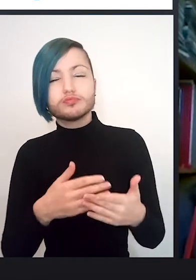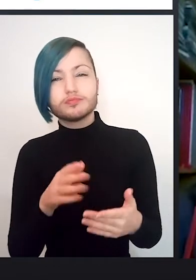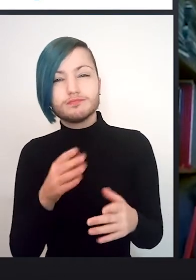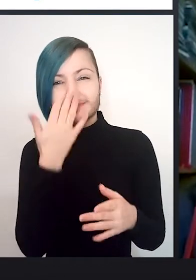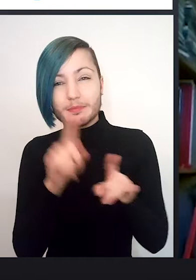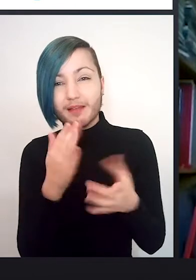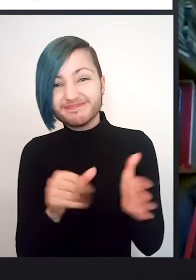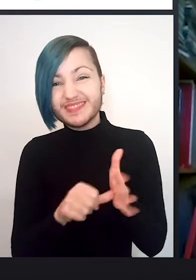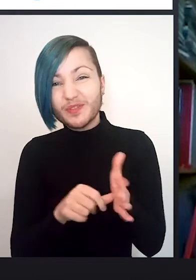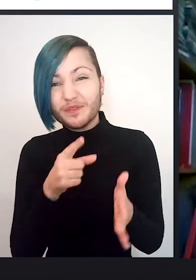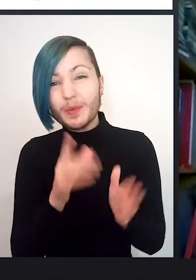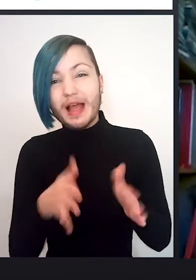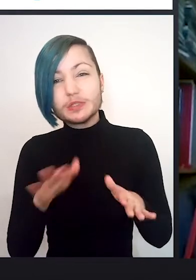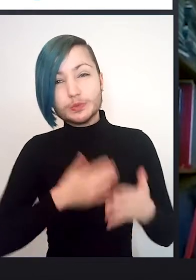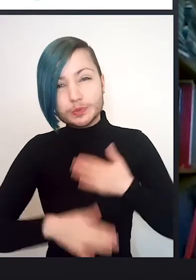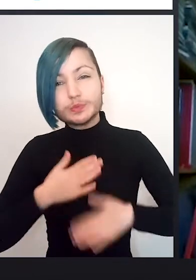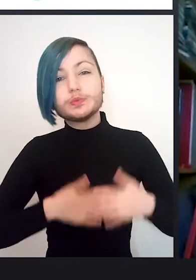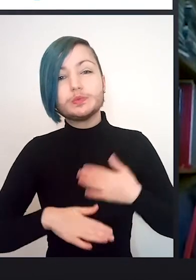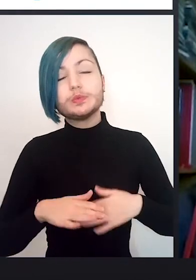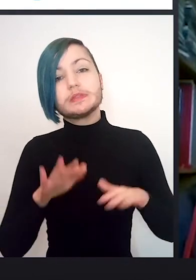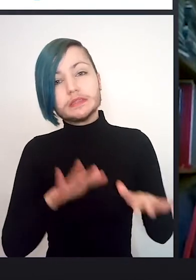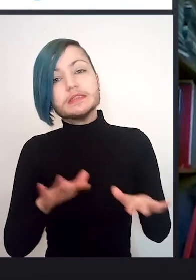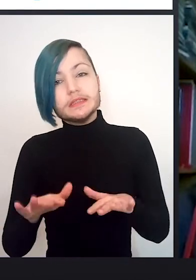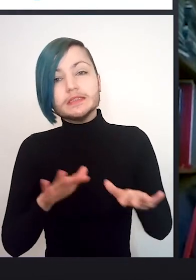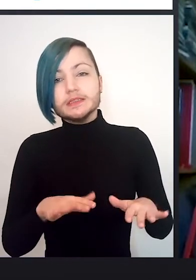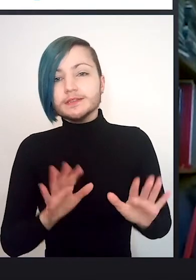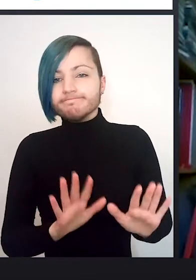difficult and you and to be very patient with yourself and allow time for things to settle,